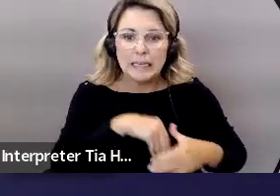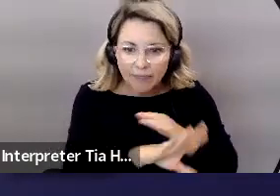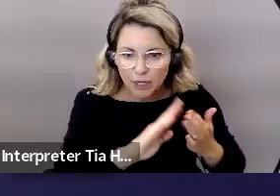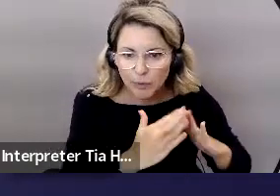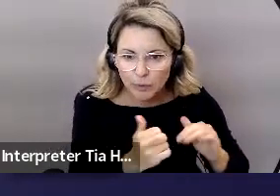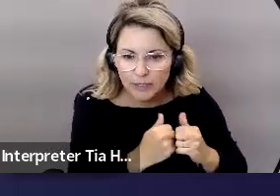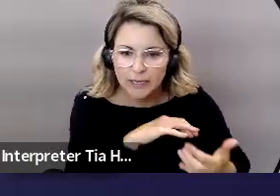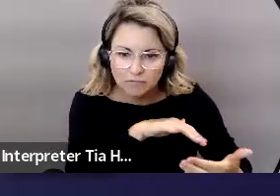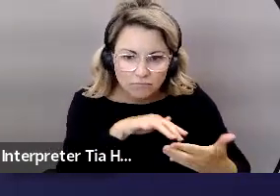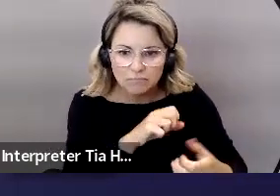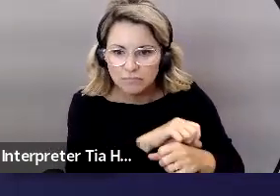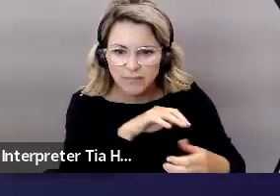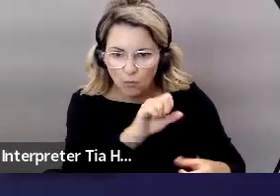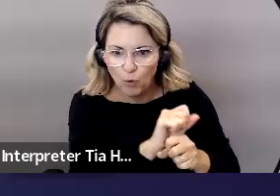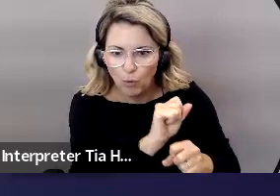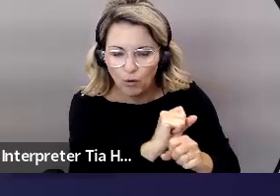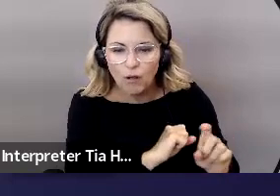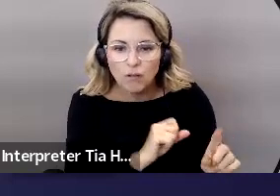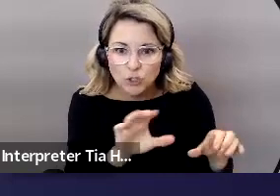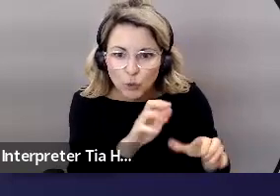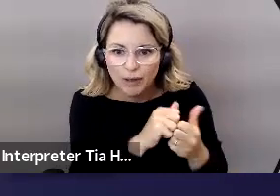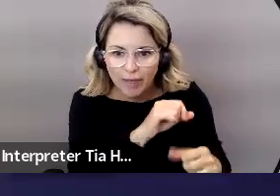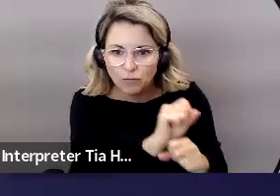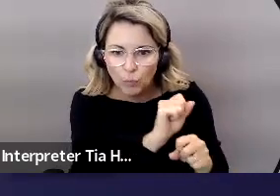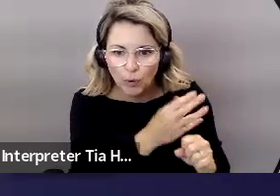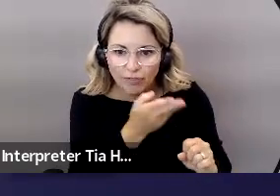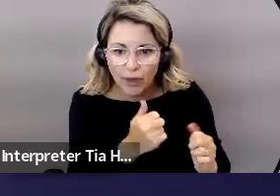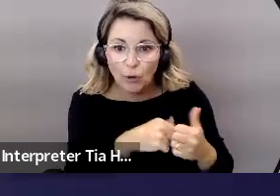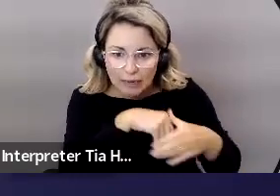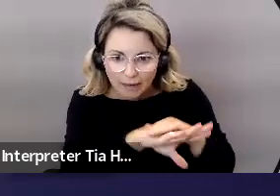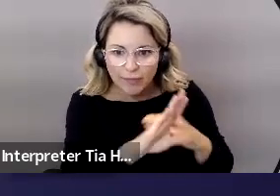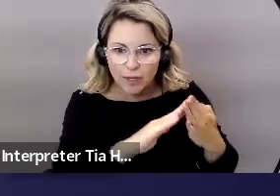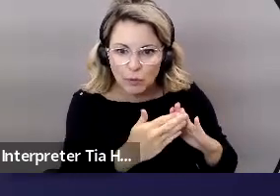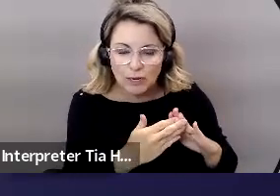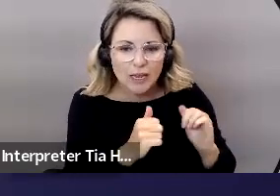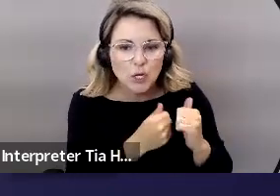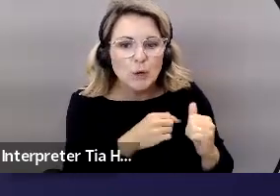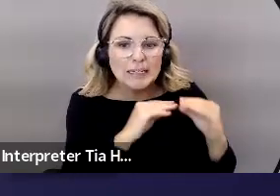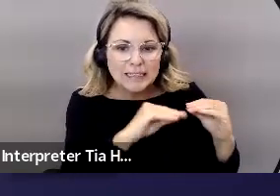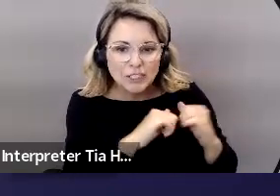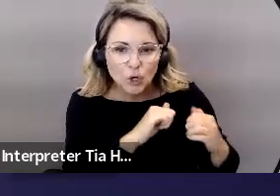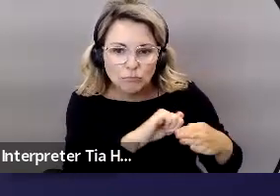data and report that data and enter that data into a system, for example. You want to make sure that